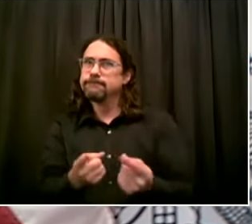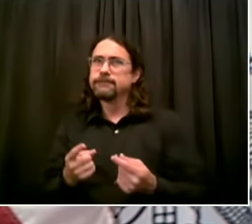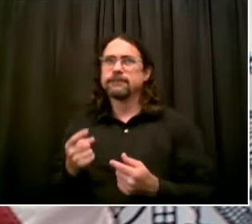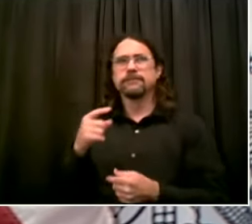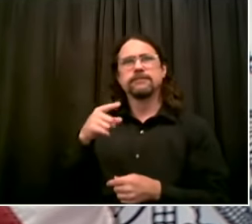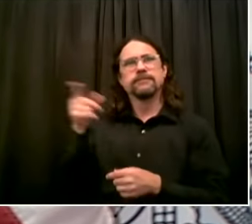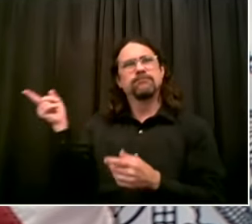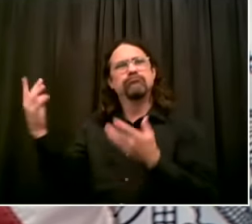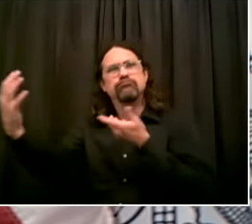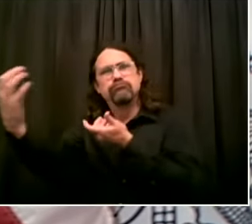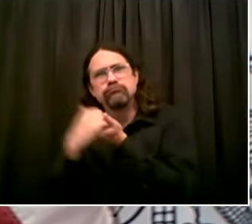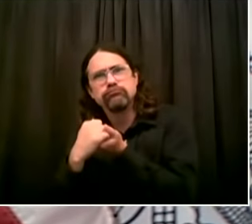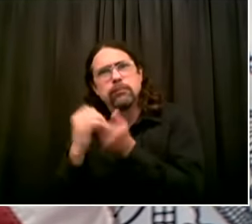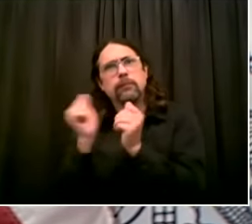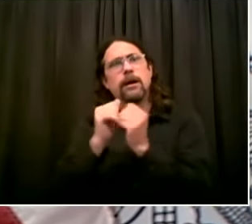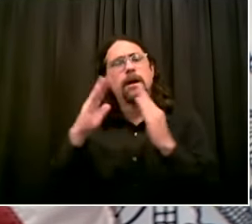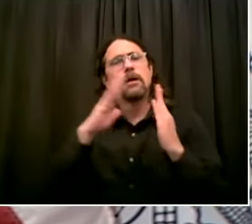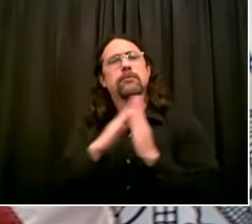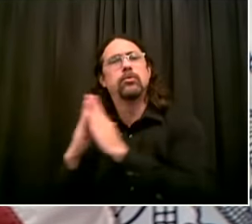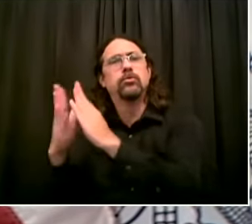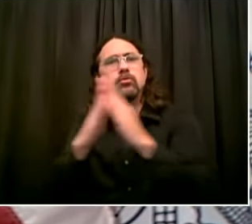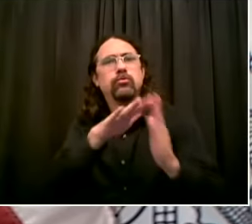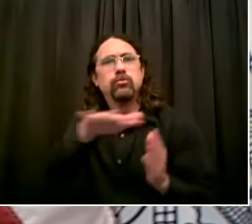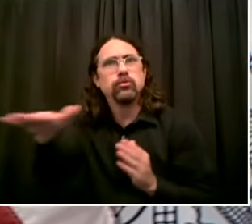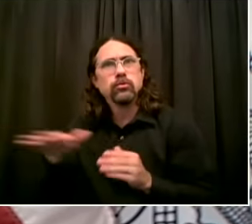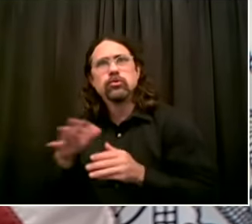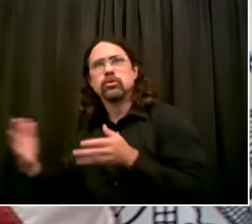STREET LEL VE OUTREACH, MASKS SDITRIBUTION AND